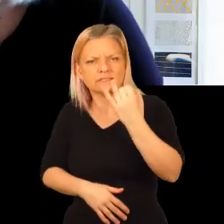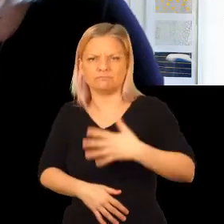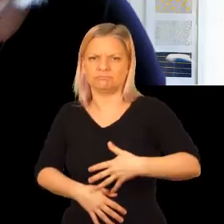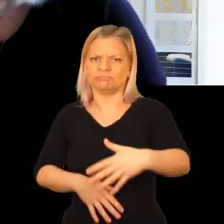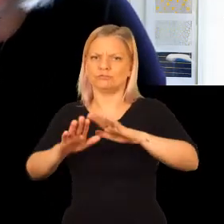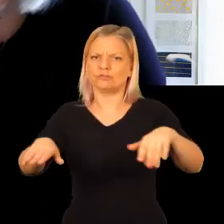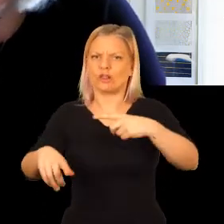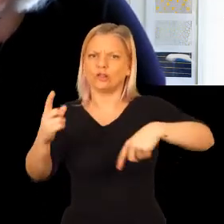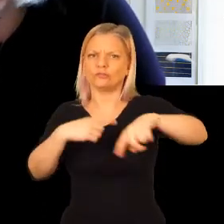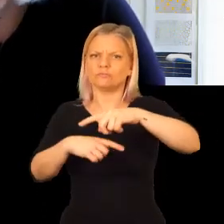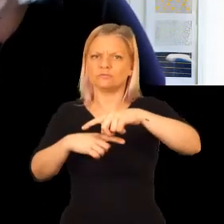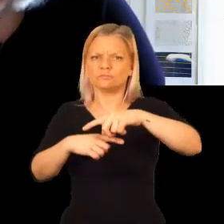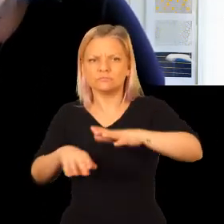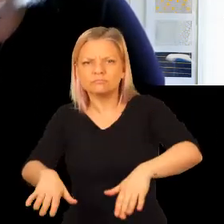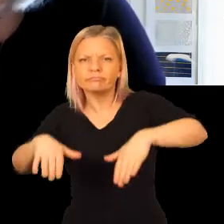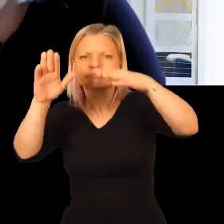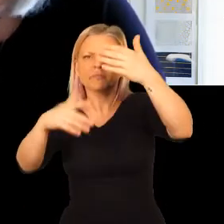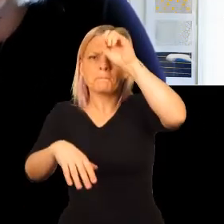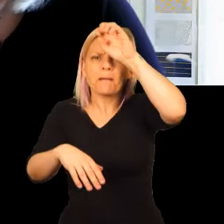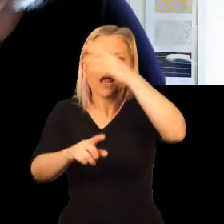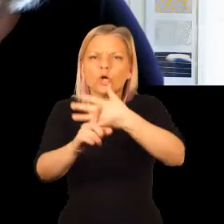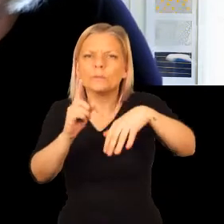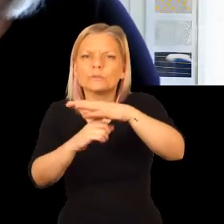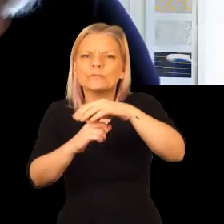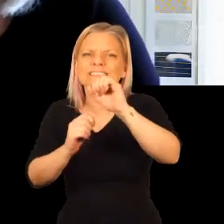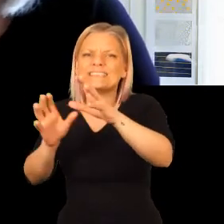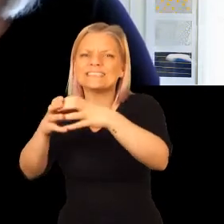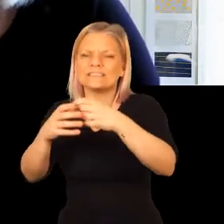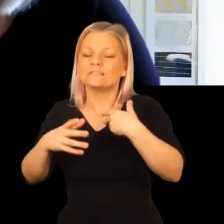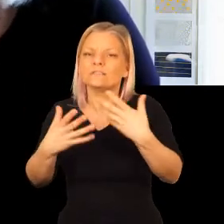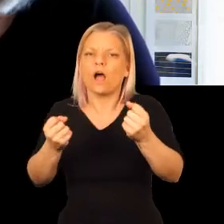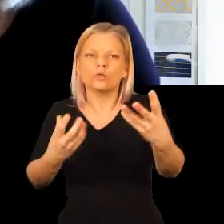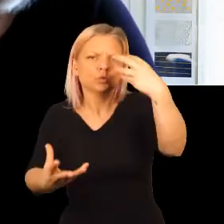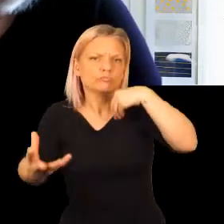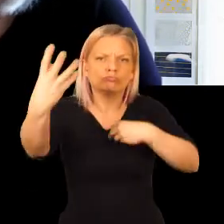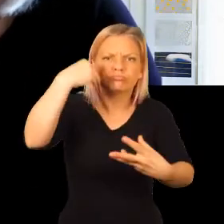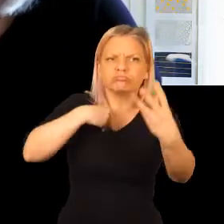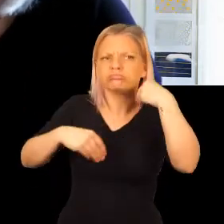17 and having kids and i grew up in a mining community and somehow i started to process and